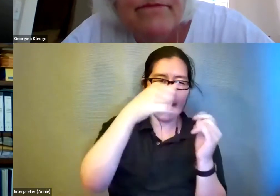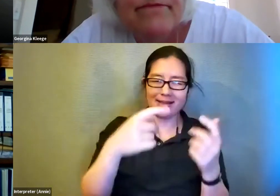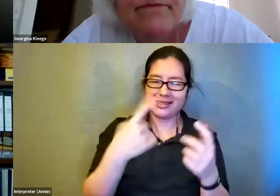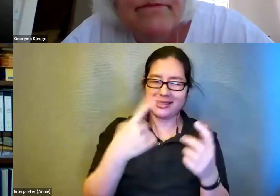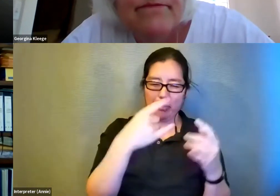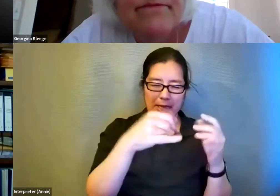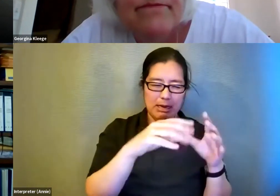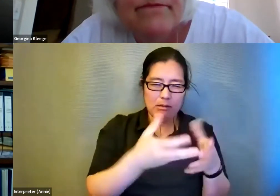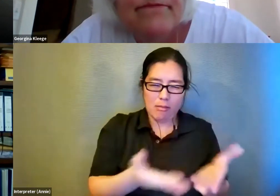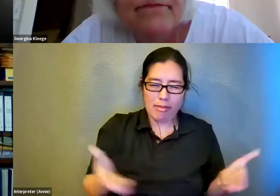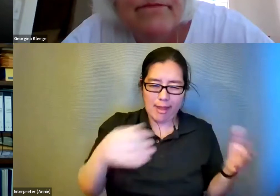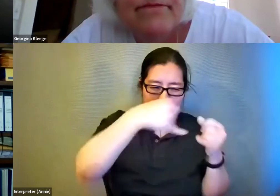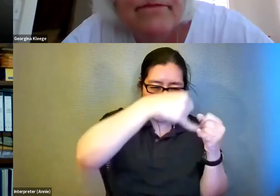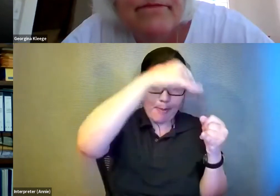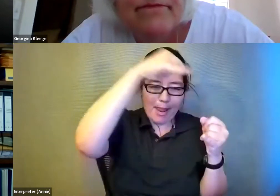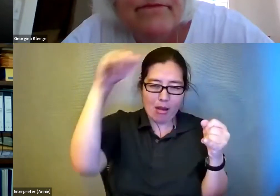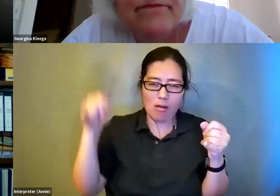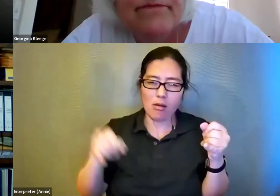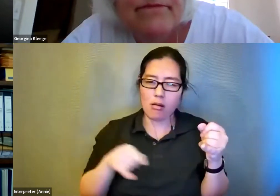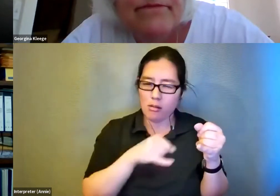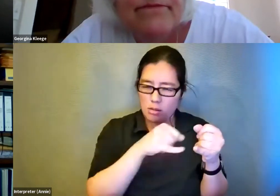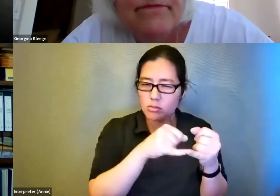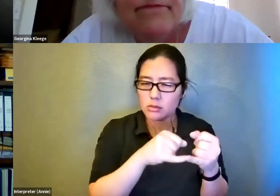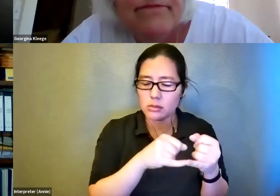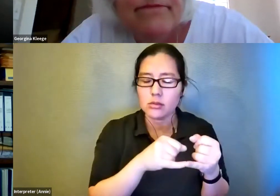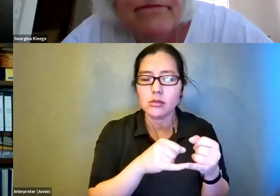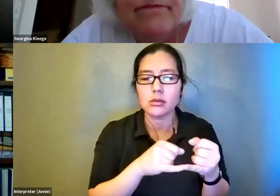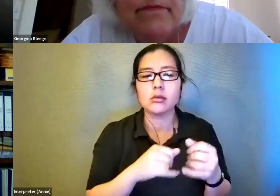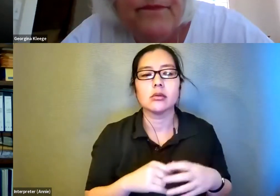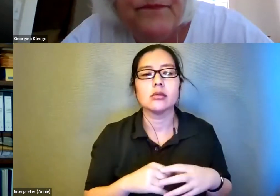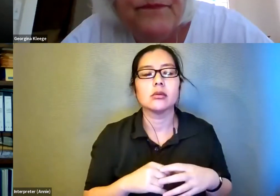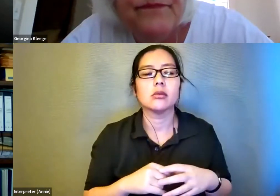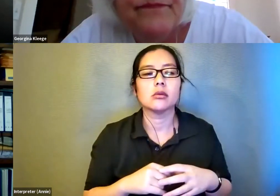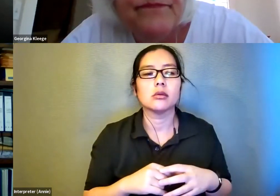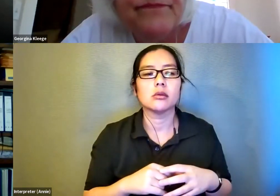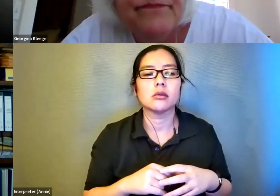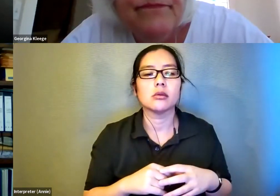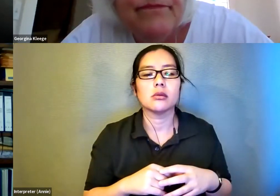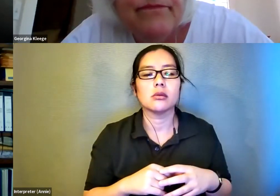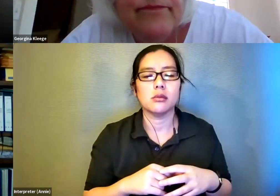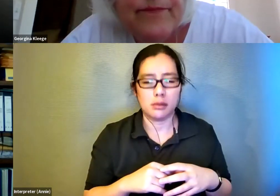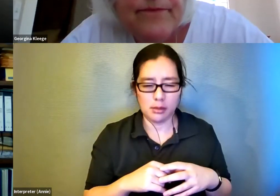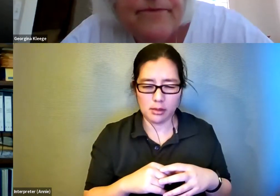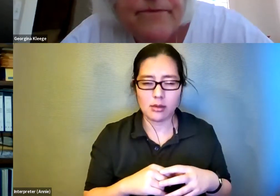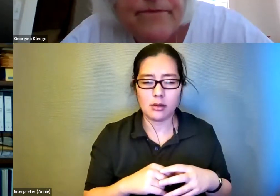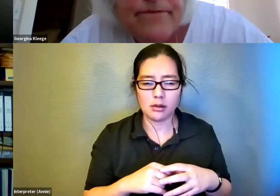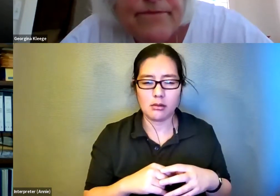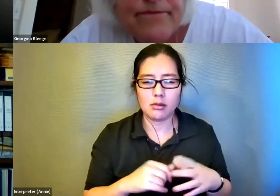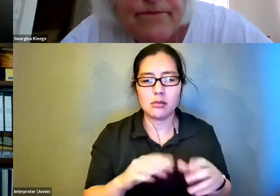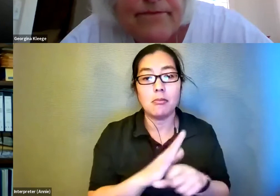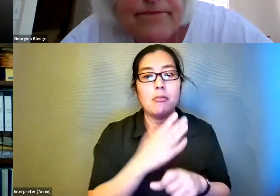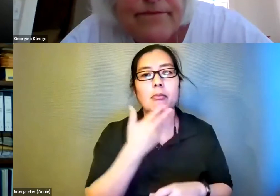granular way to understand the tactile drawings.